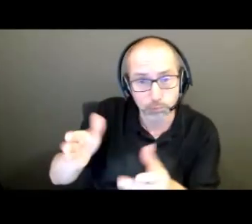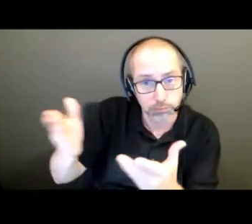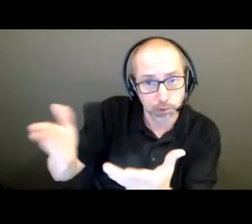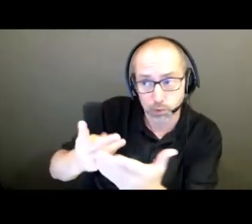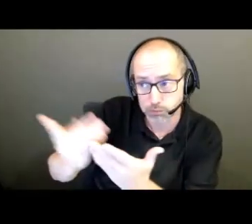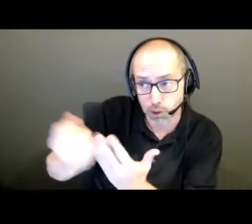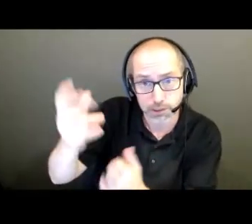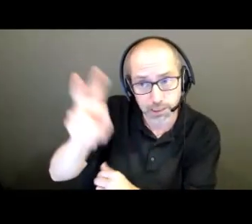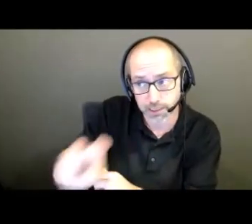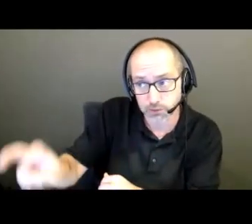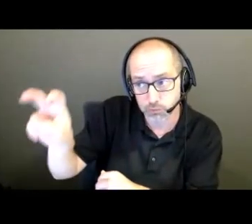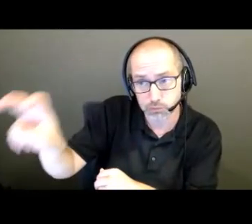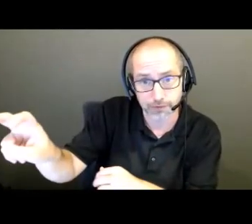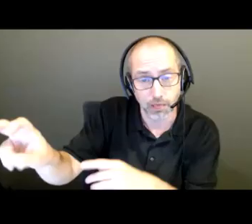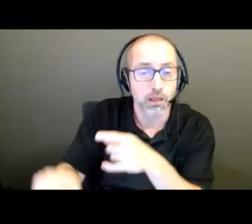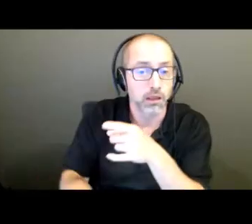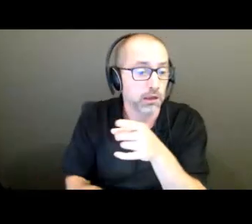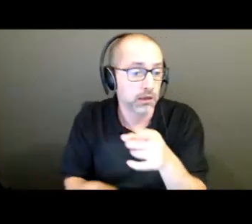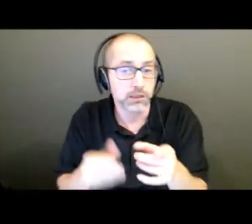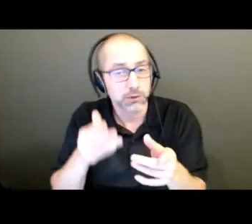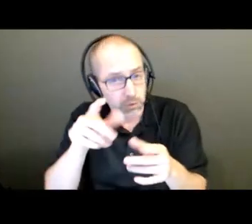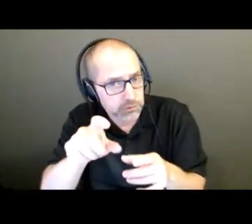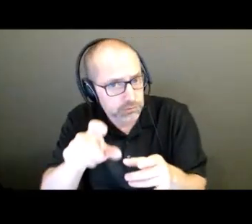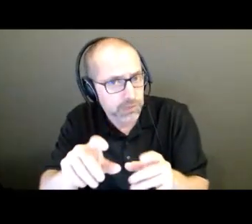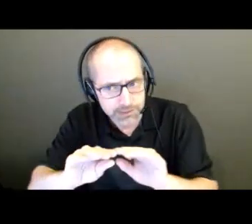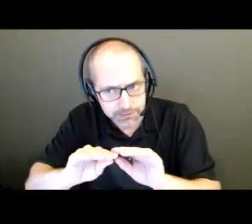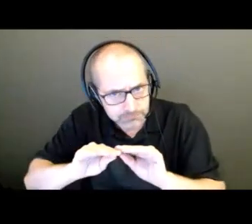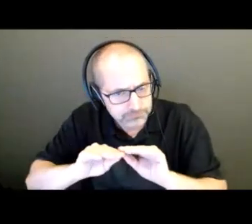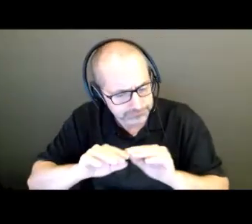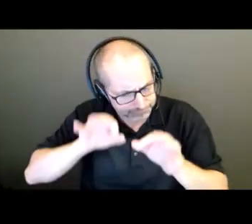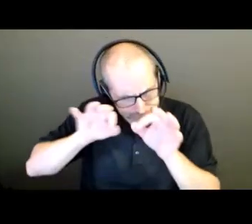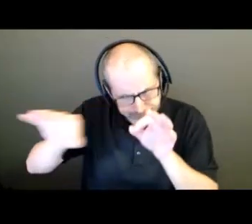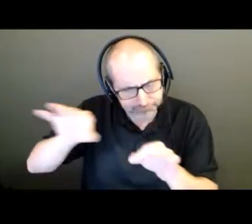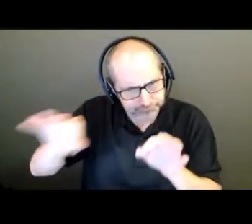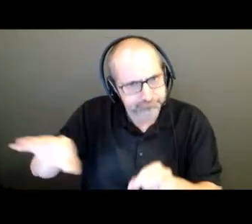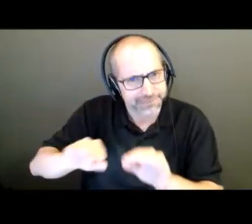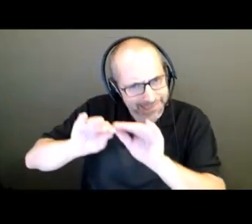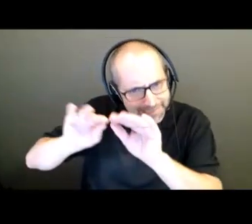Be sure to provide them with all the information they need to understand what